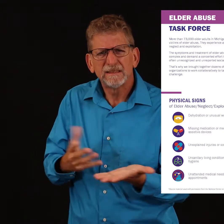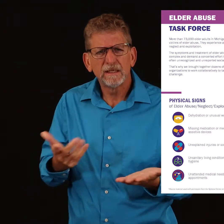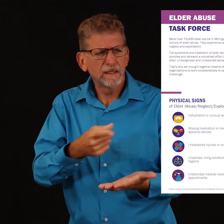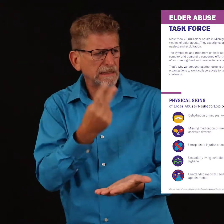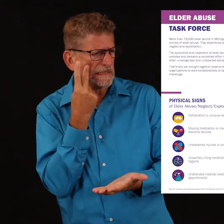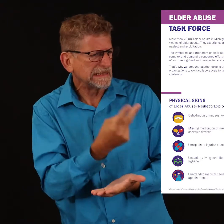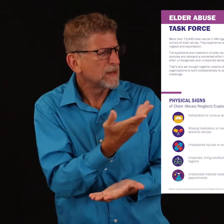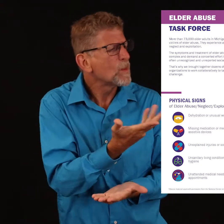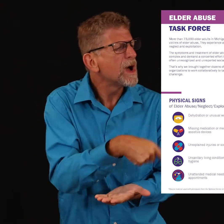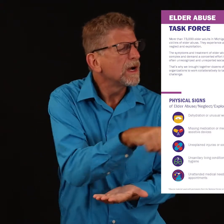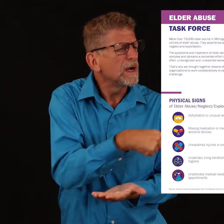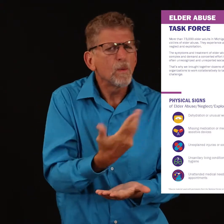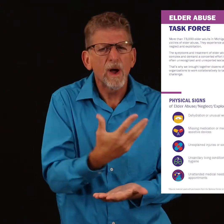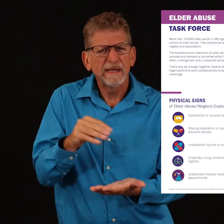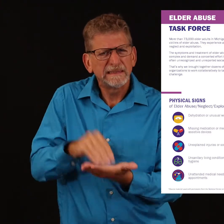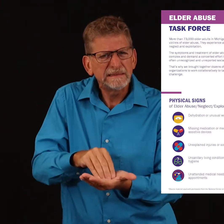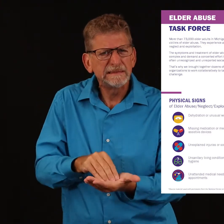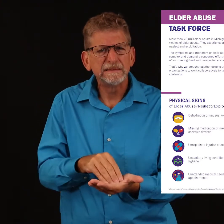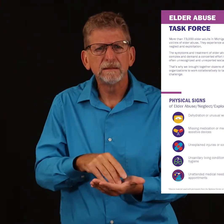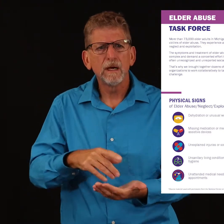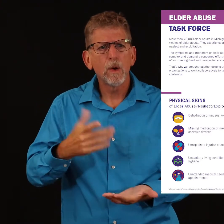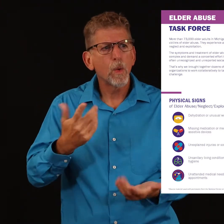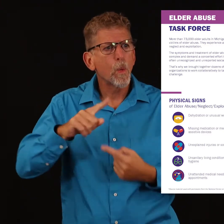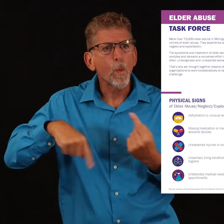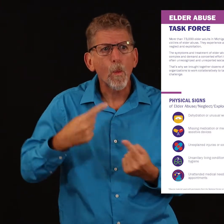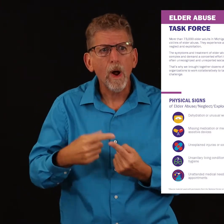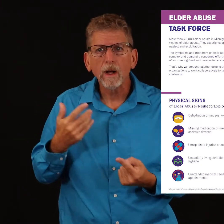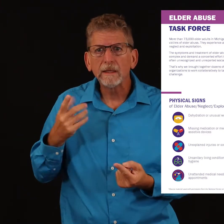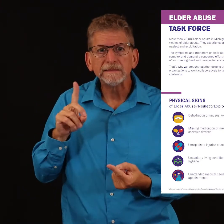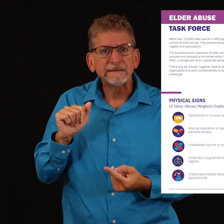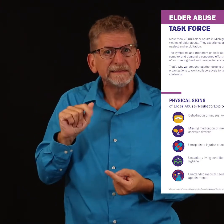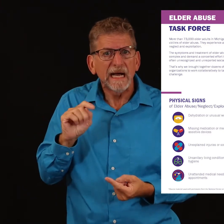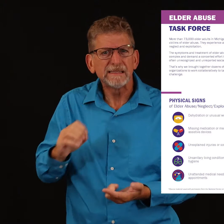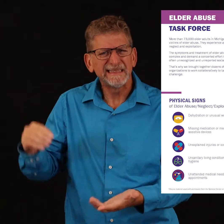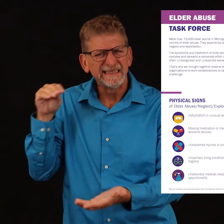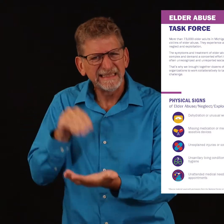what you observed, when you observed it,